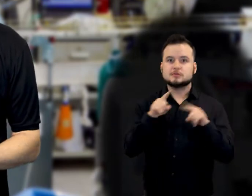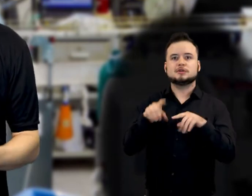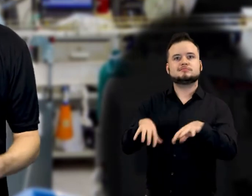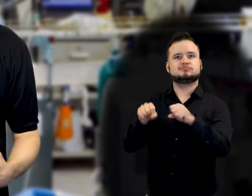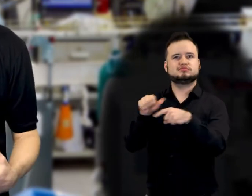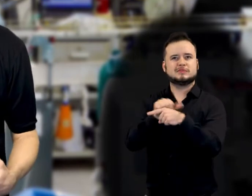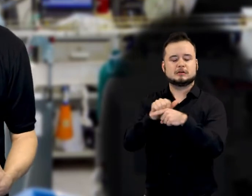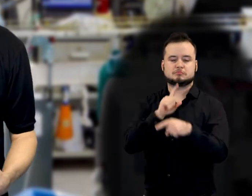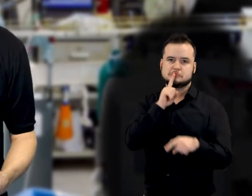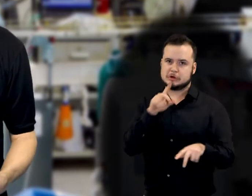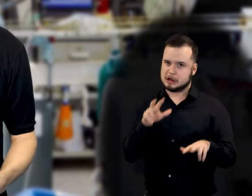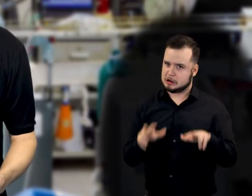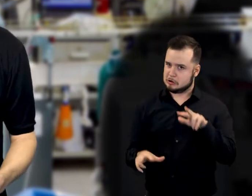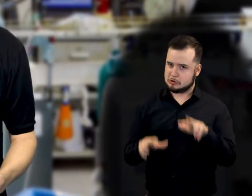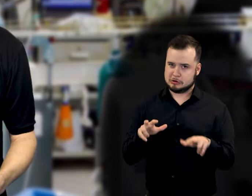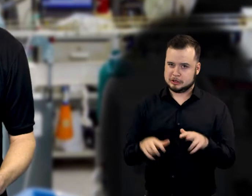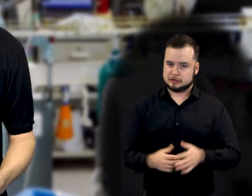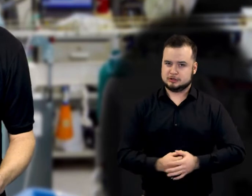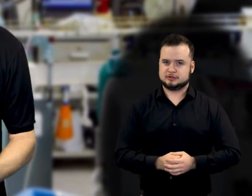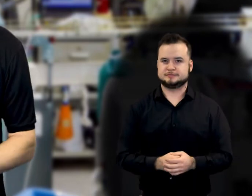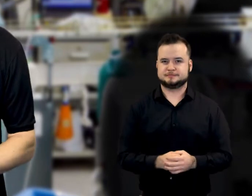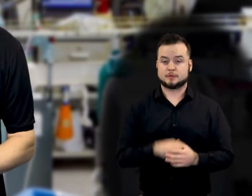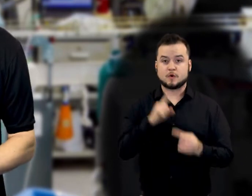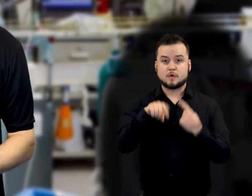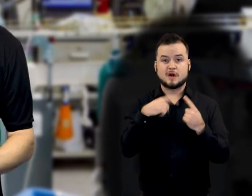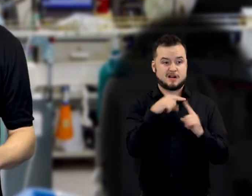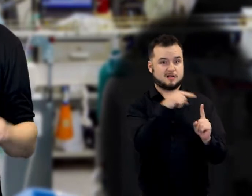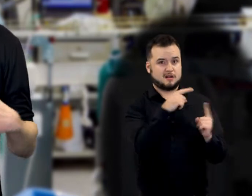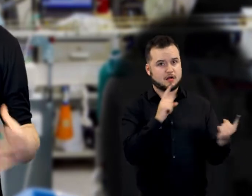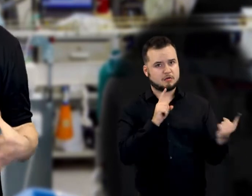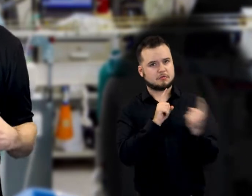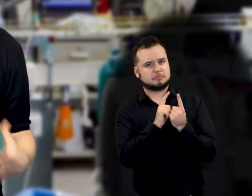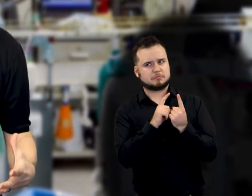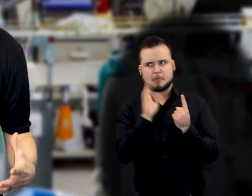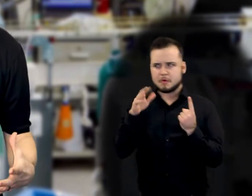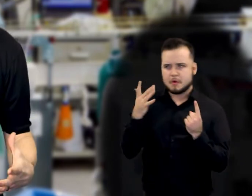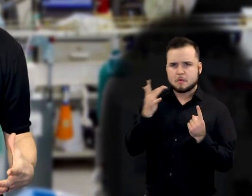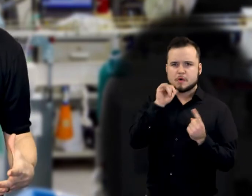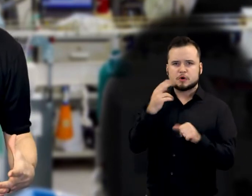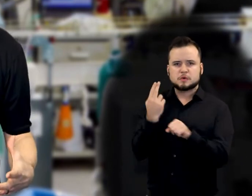When Shawn approached me about using a remote interpreter, I was a little nervous.